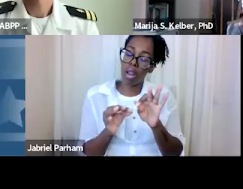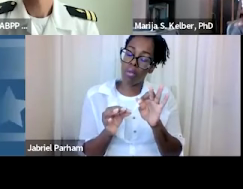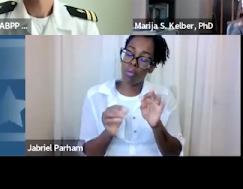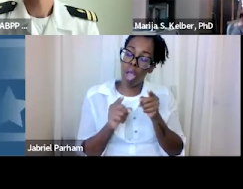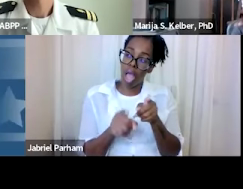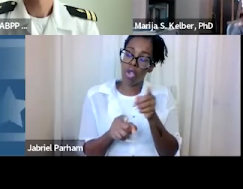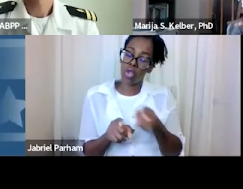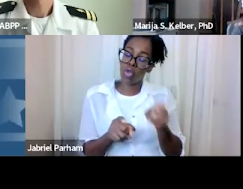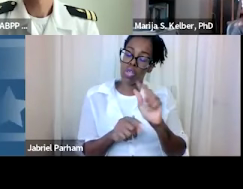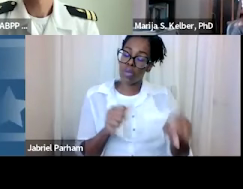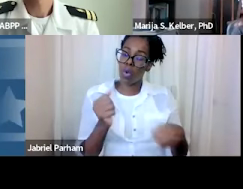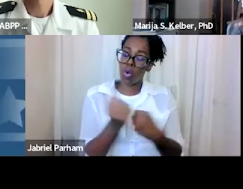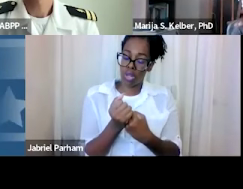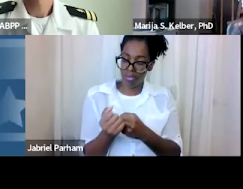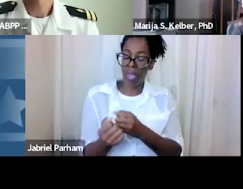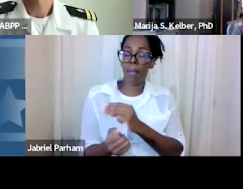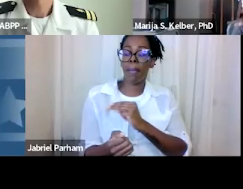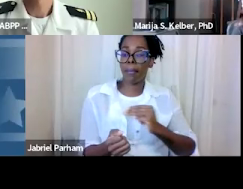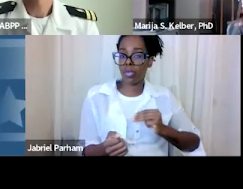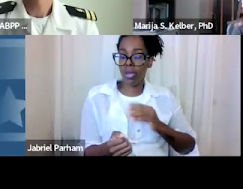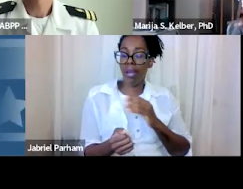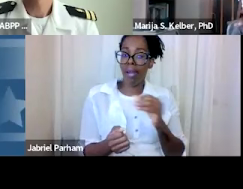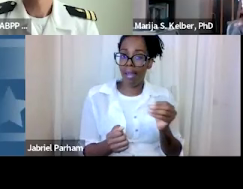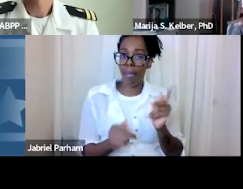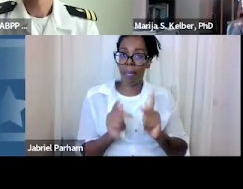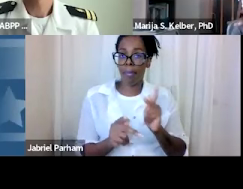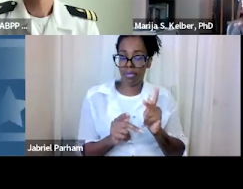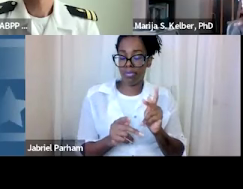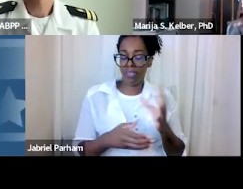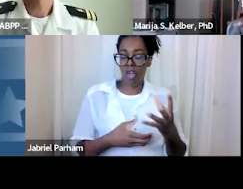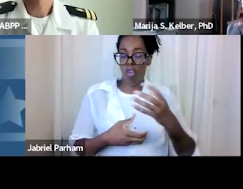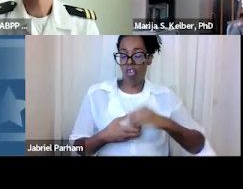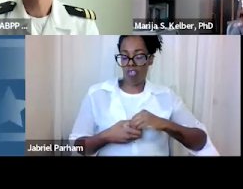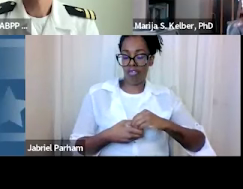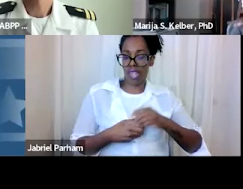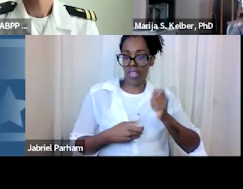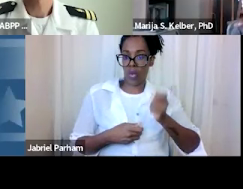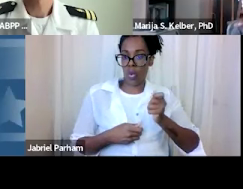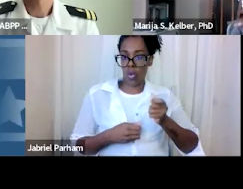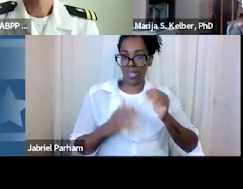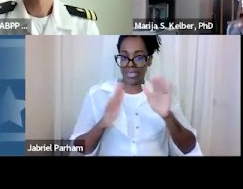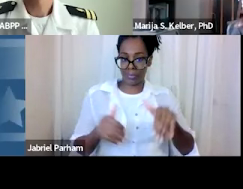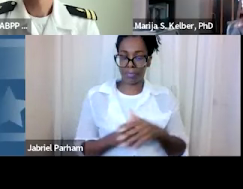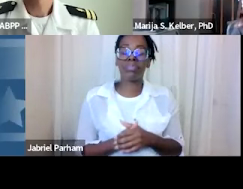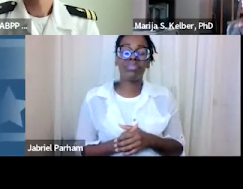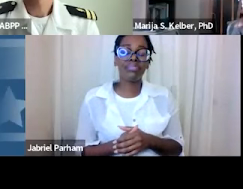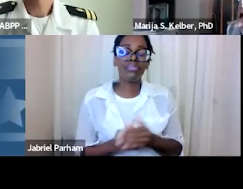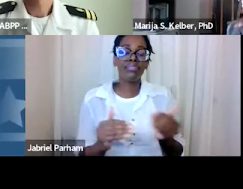service members and veterans in the the court system. Now I'd like to go into clinical diagnoses,